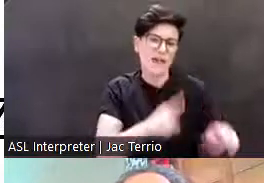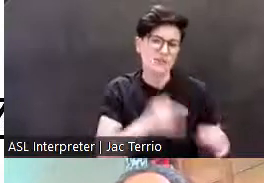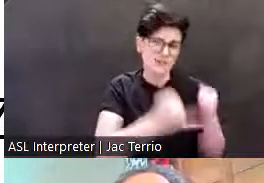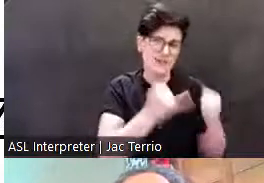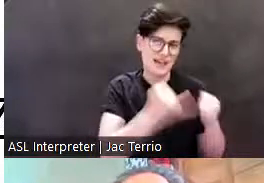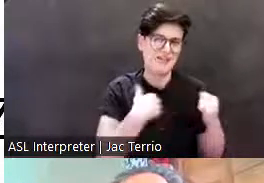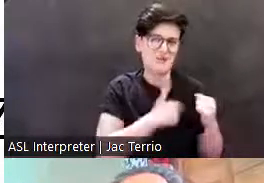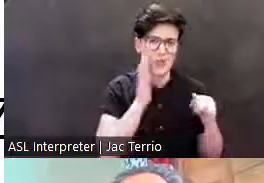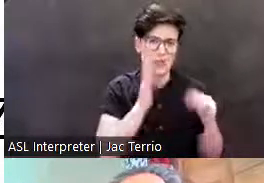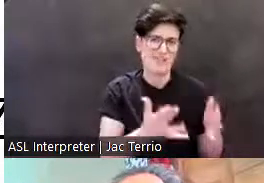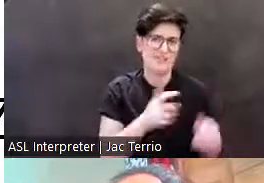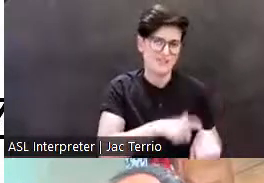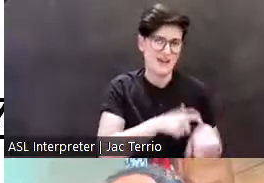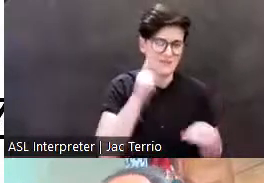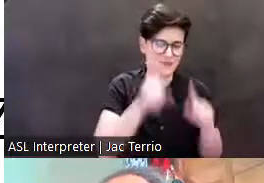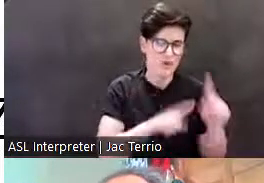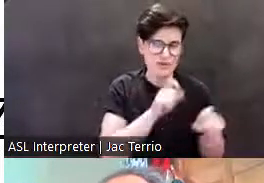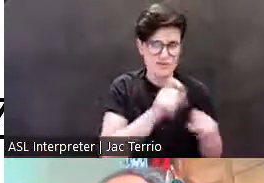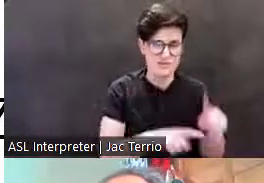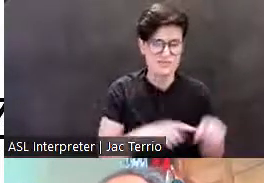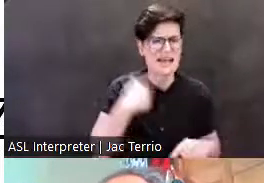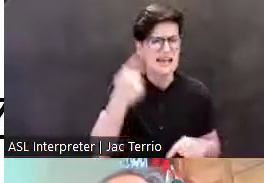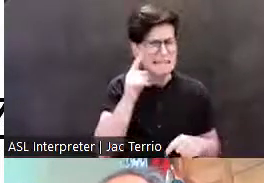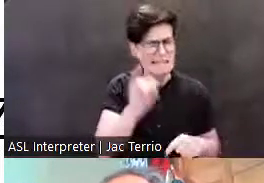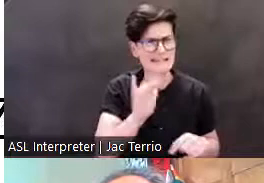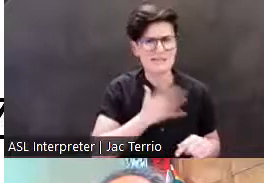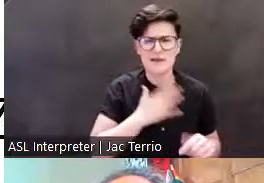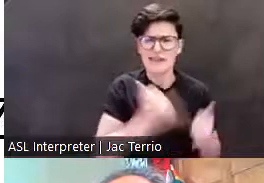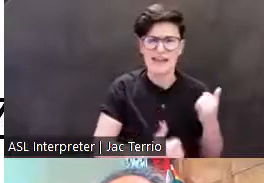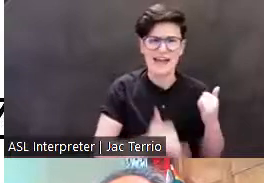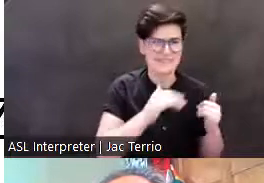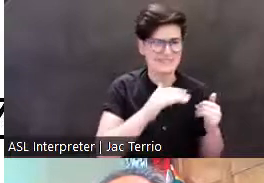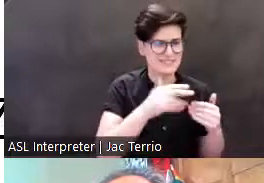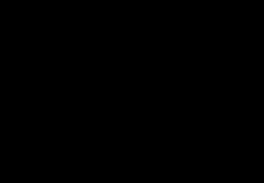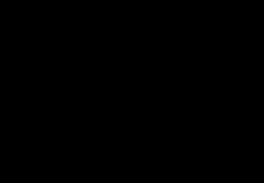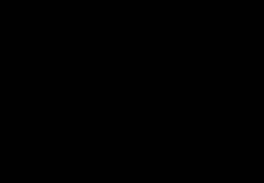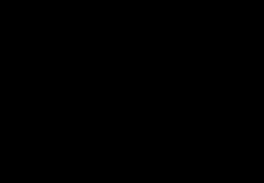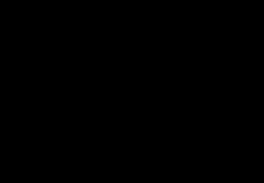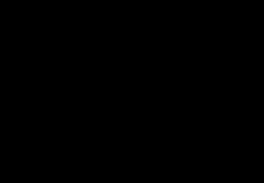And I think that might be my last slide.